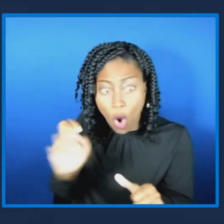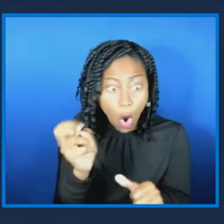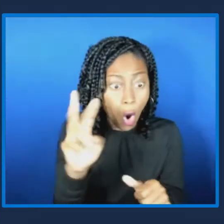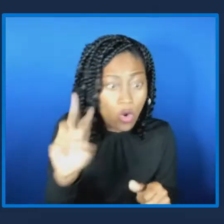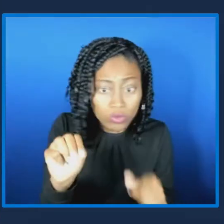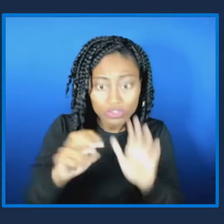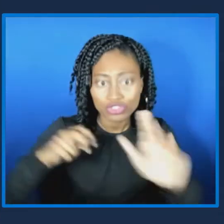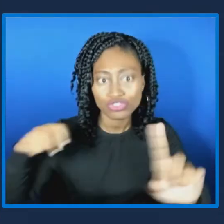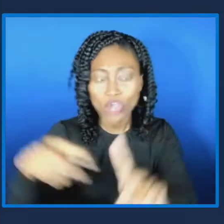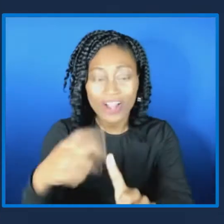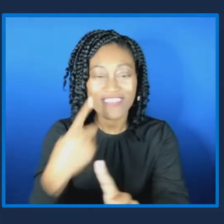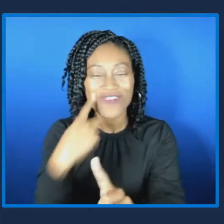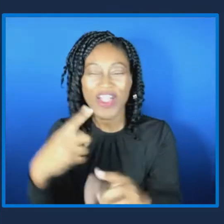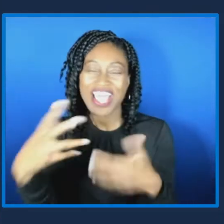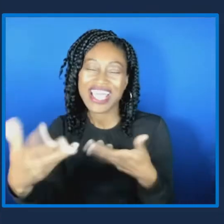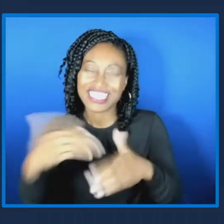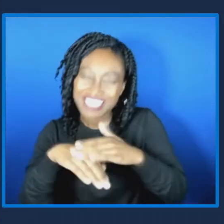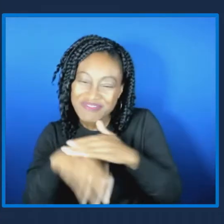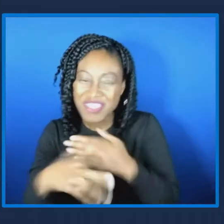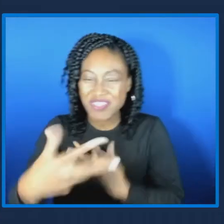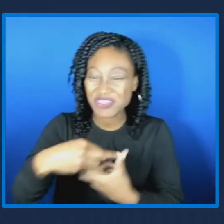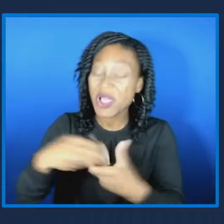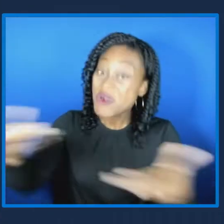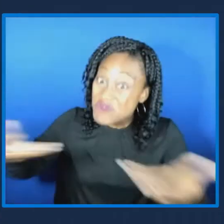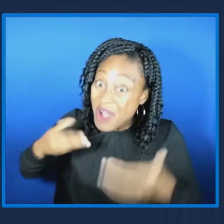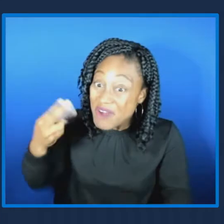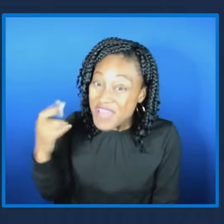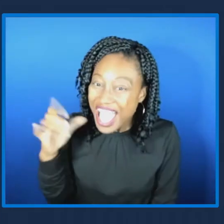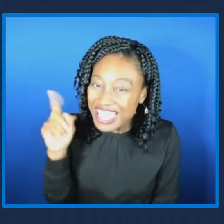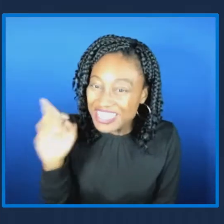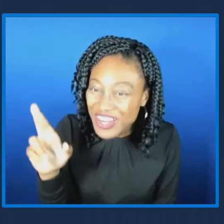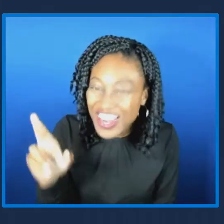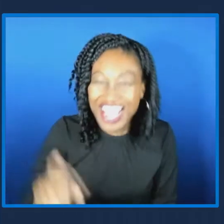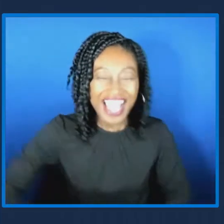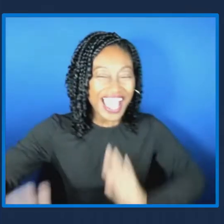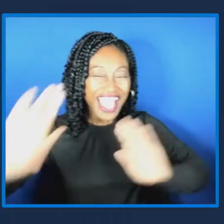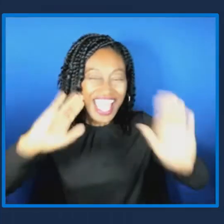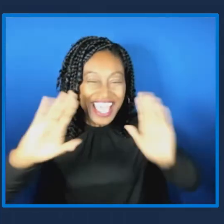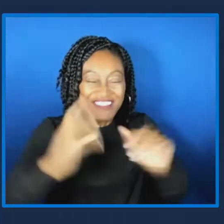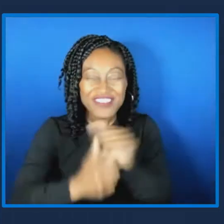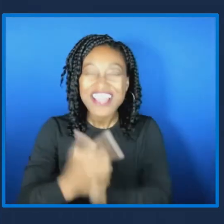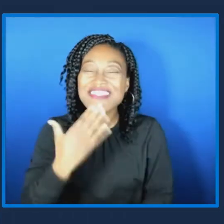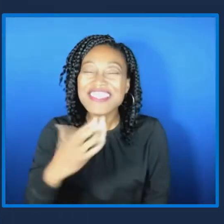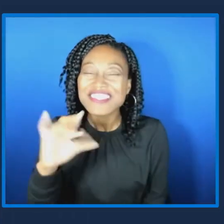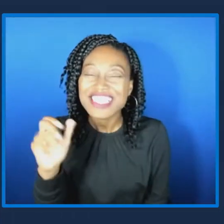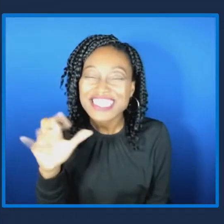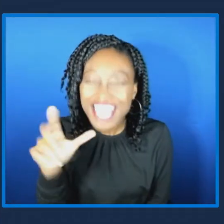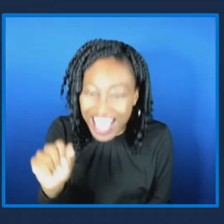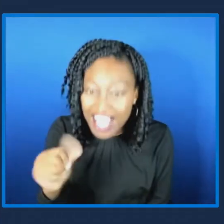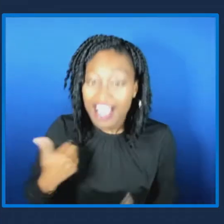So welcome Hector. Hey everyone, thanks Jessica. Yeah so I'm a white British male.